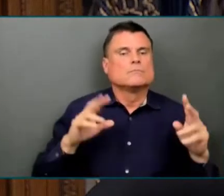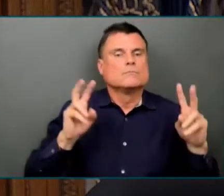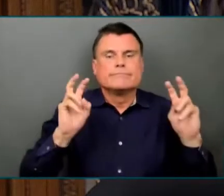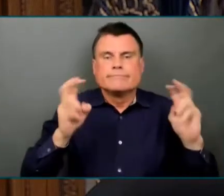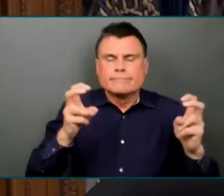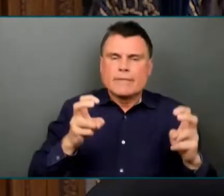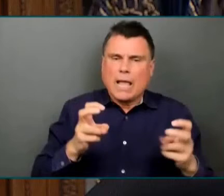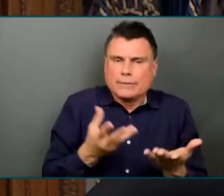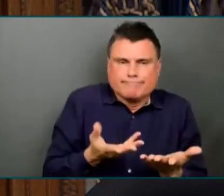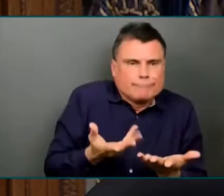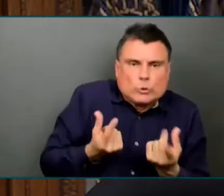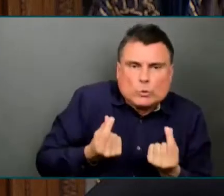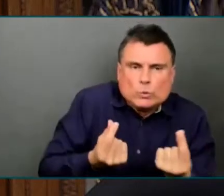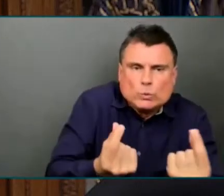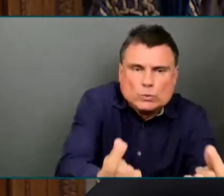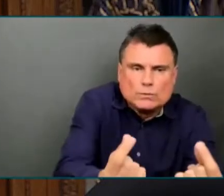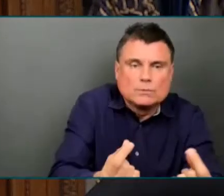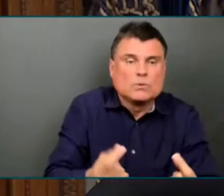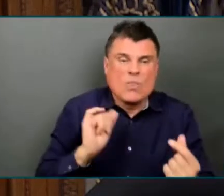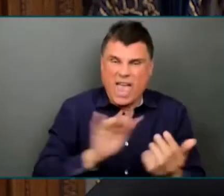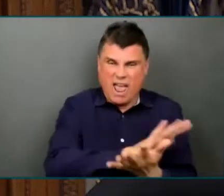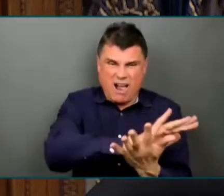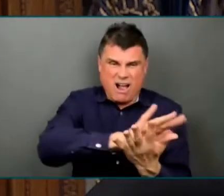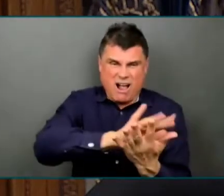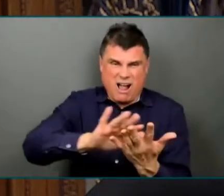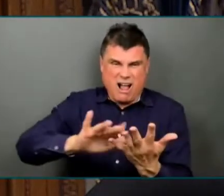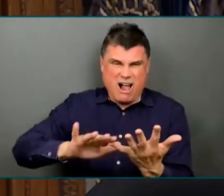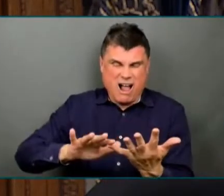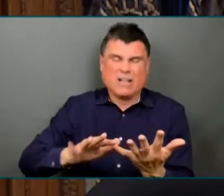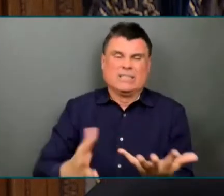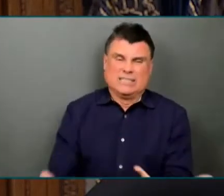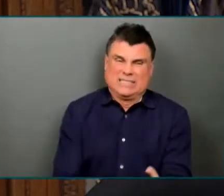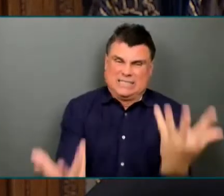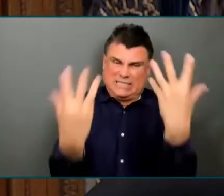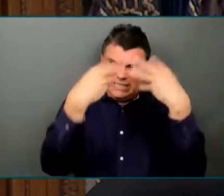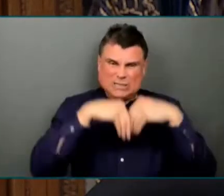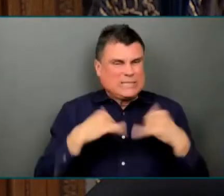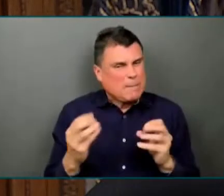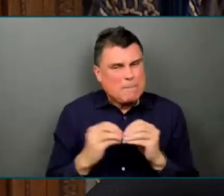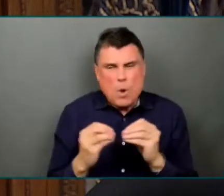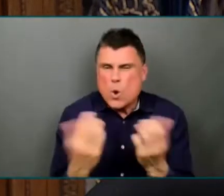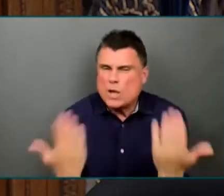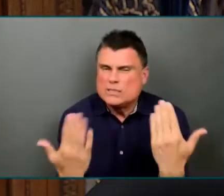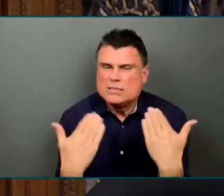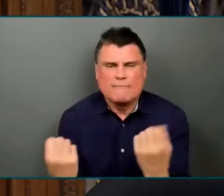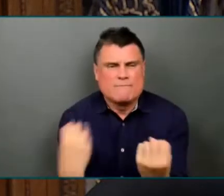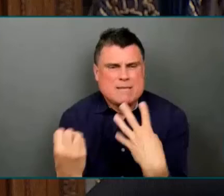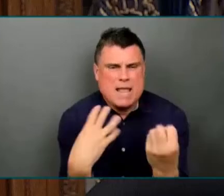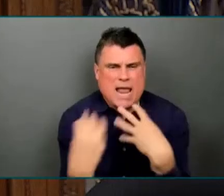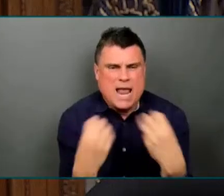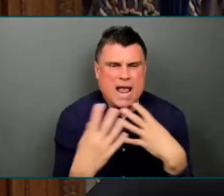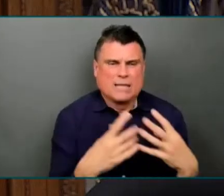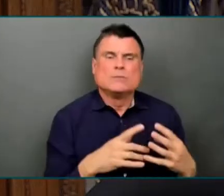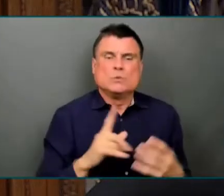and input into determining which standards should be developed first. As I mentioned, technical